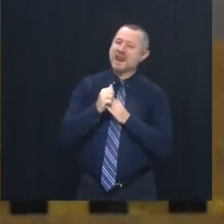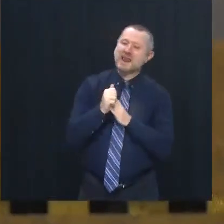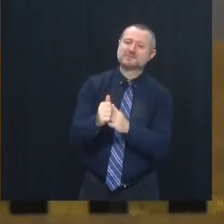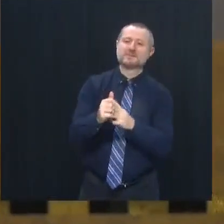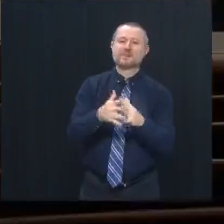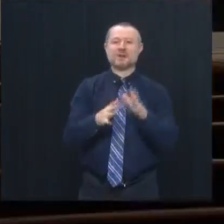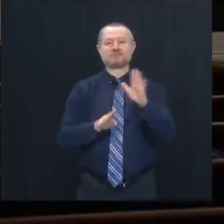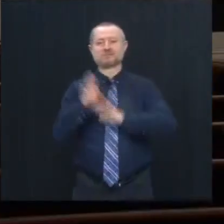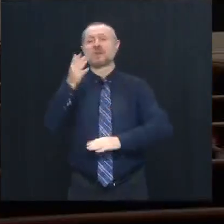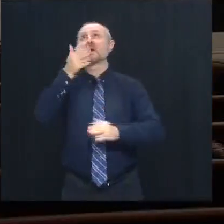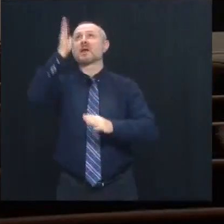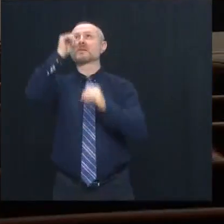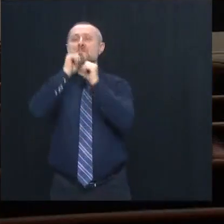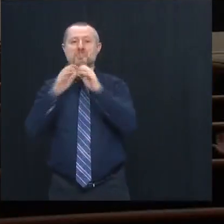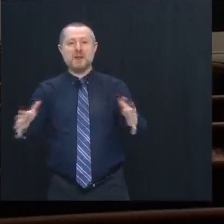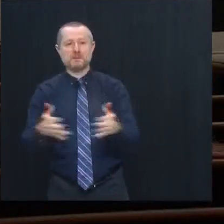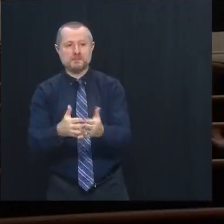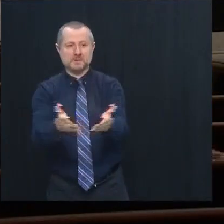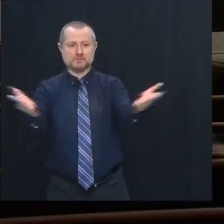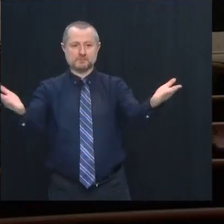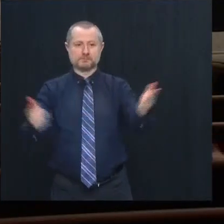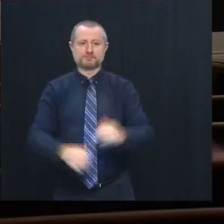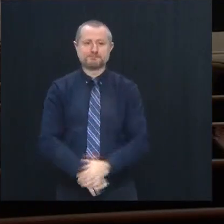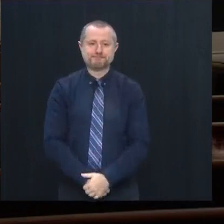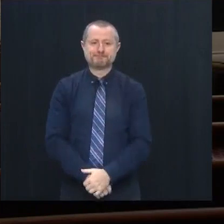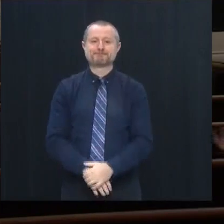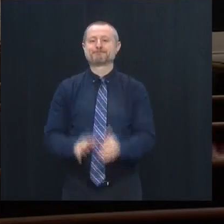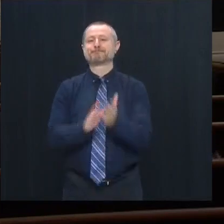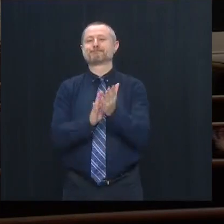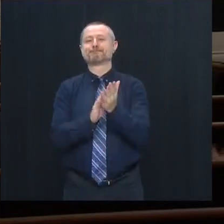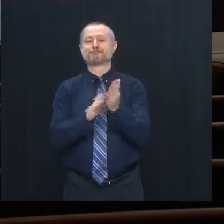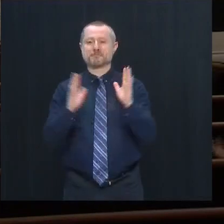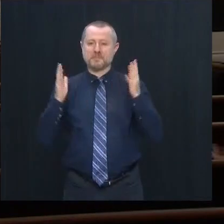AND YET I SWEAR THIS OATH, AMERICA WILL BE AND NEW YORK WILL LEAD THE WAY.